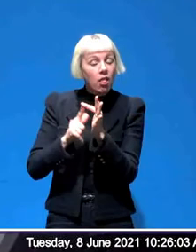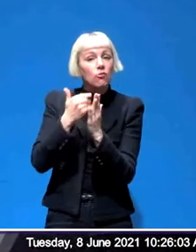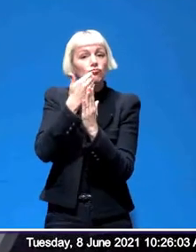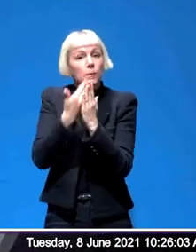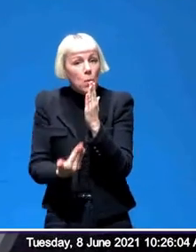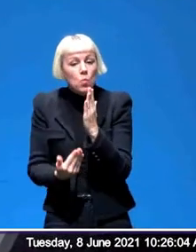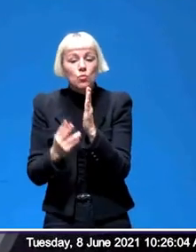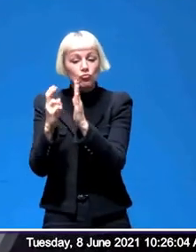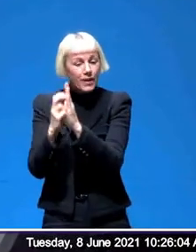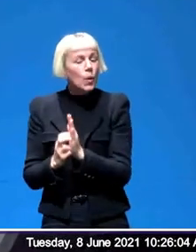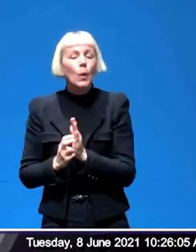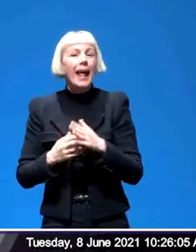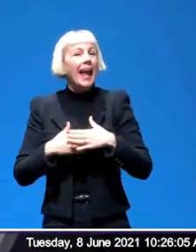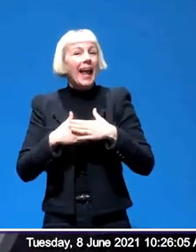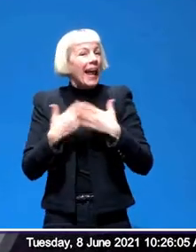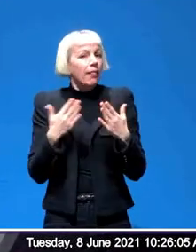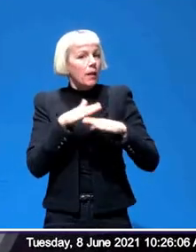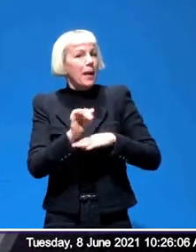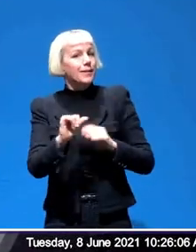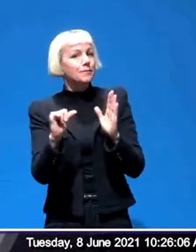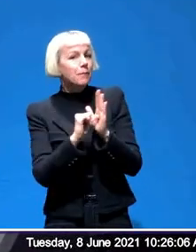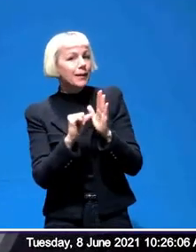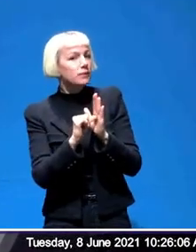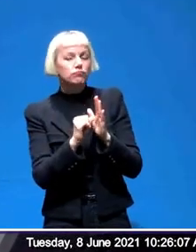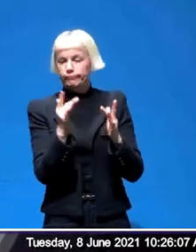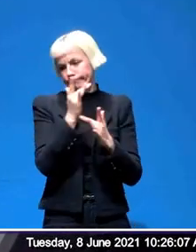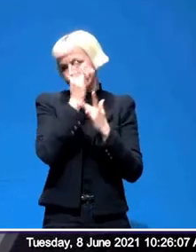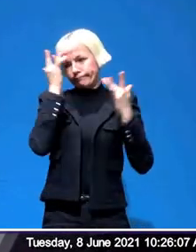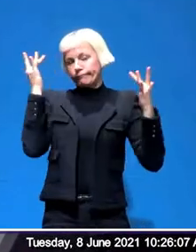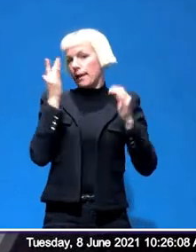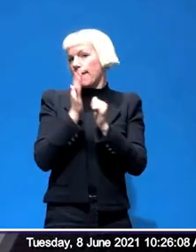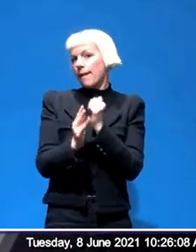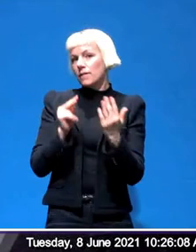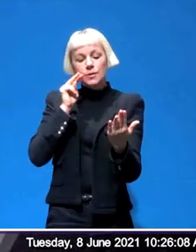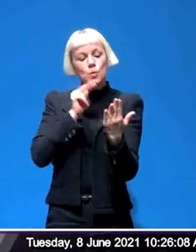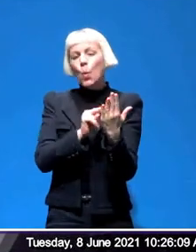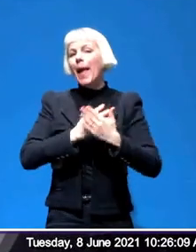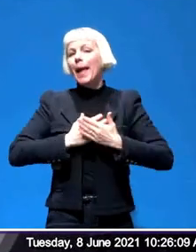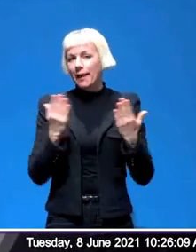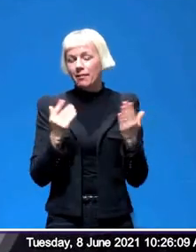or records about how his money was spent. I do not know what the formal arrangements were for